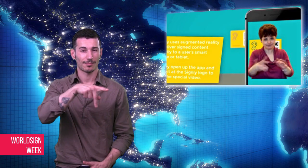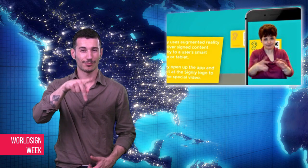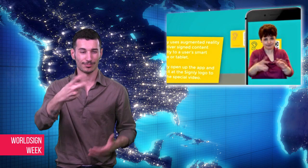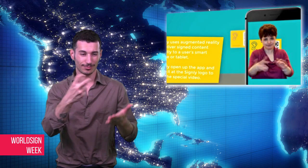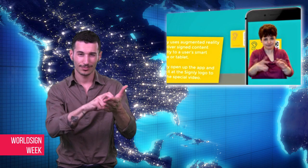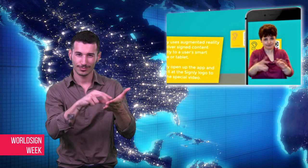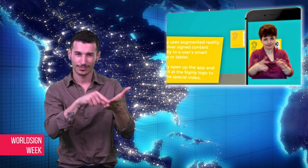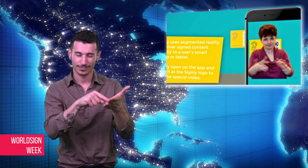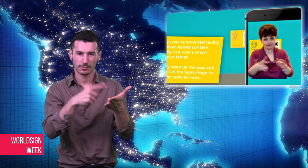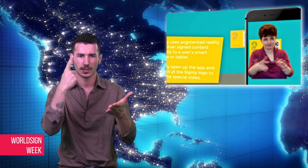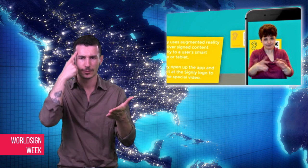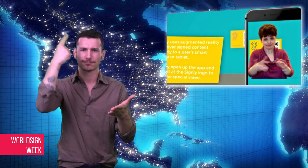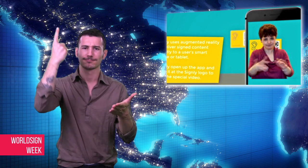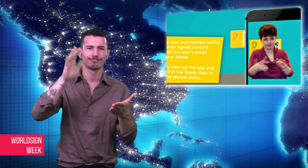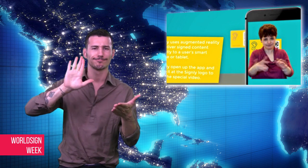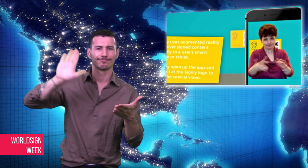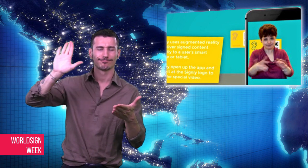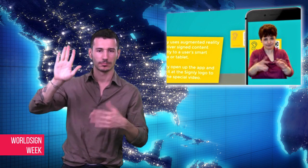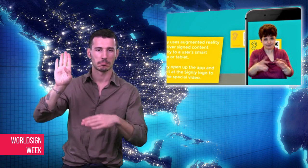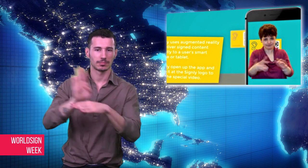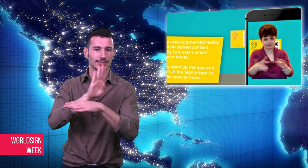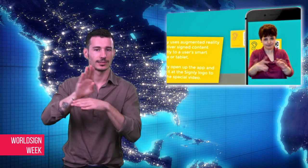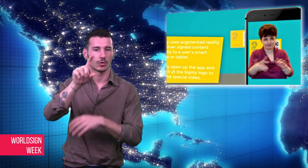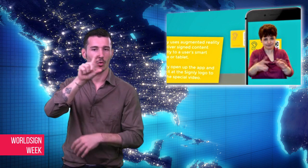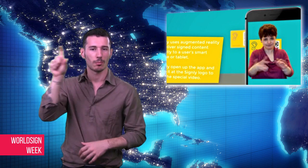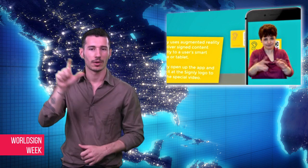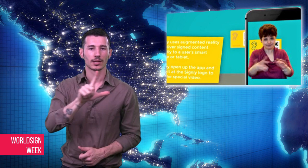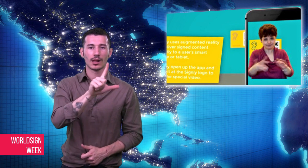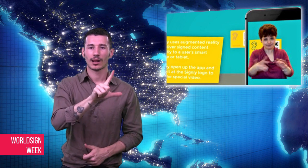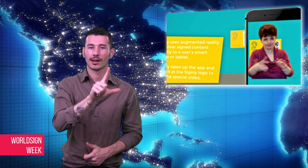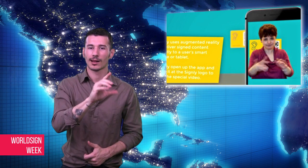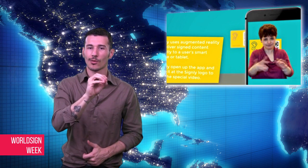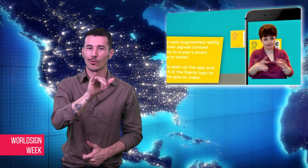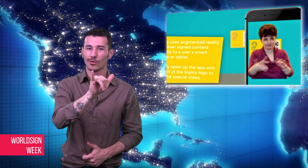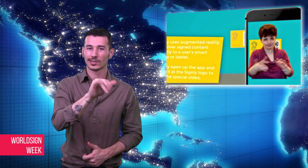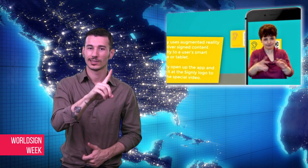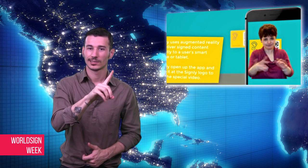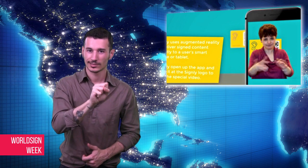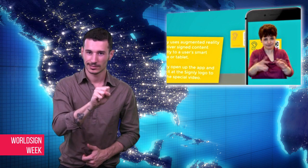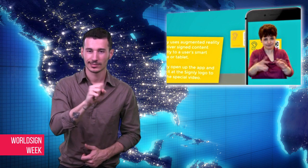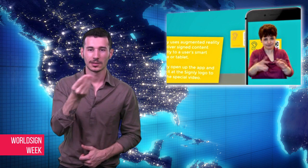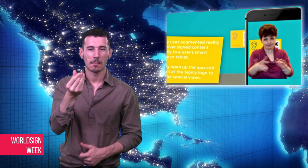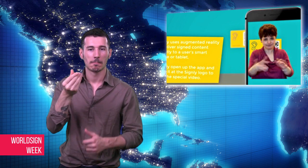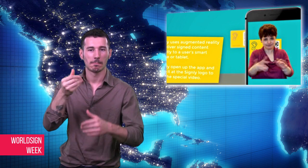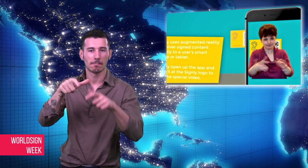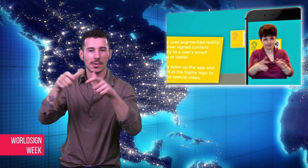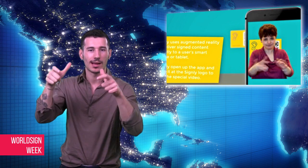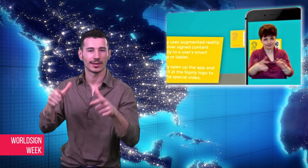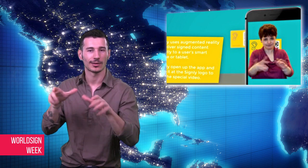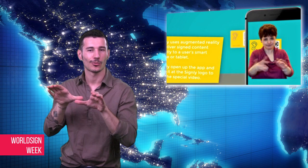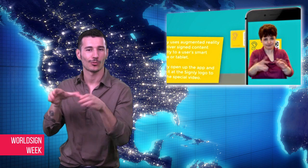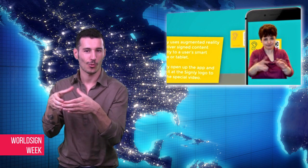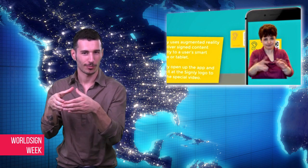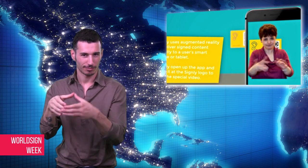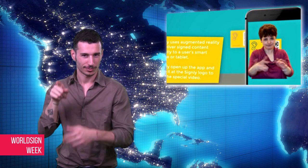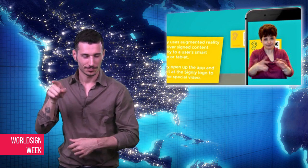The app is being tested by a company, Lloyds Banking Group and they were